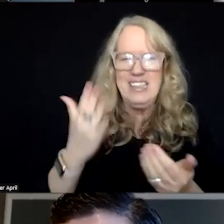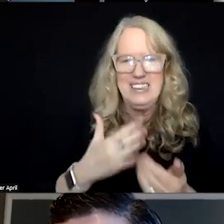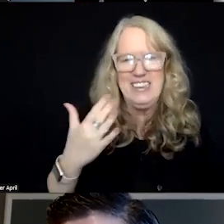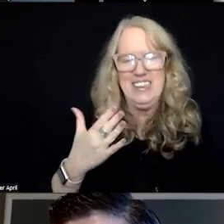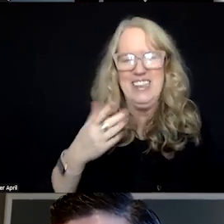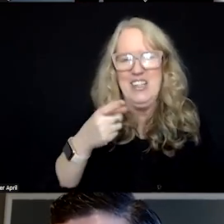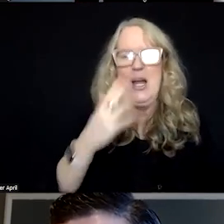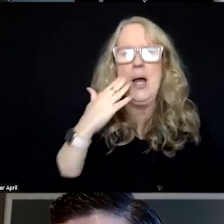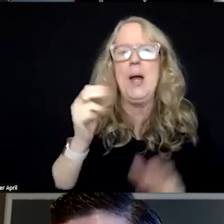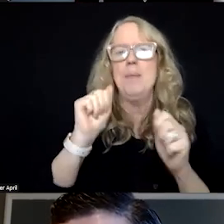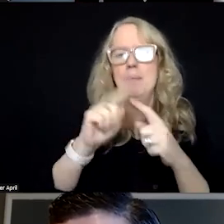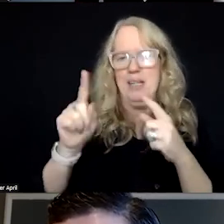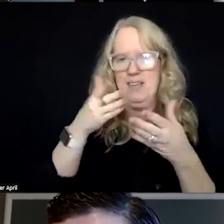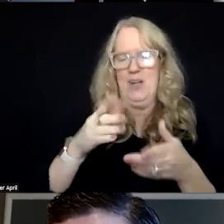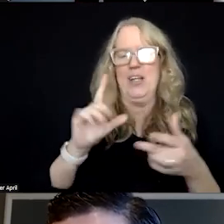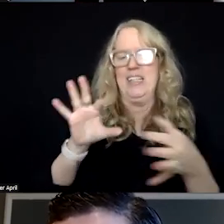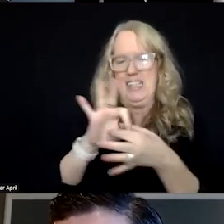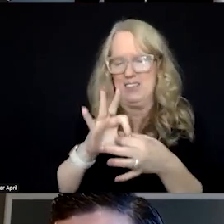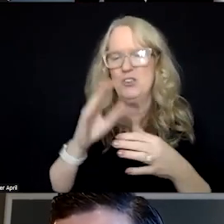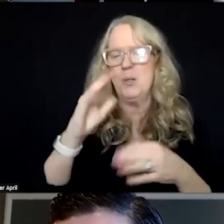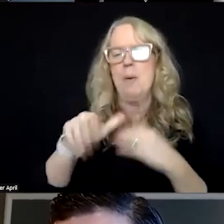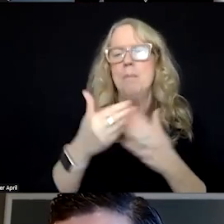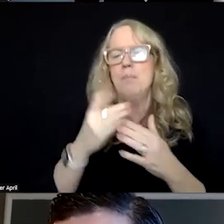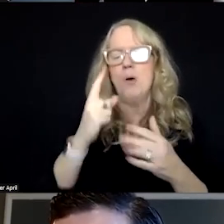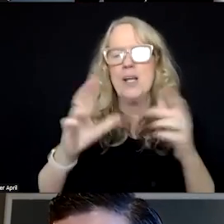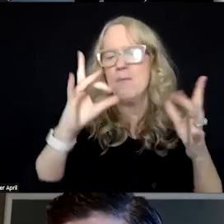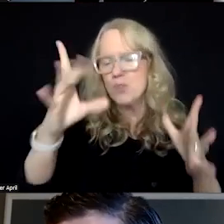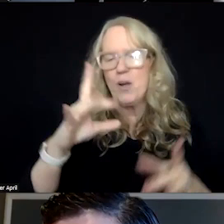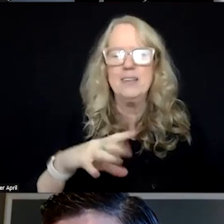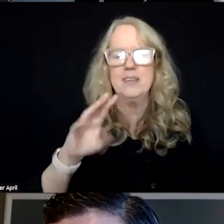BEING AT CONNECTIONS AND THE CRISIS MOVEMENT AND ADVANCING OUR